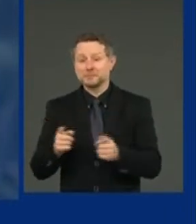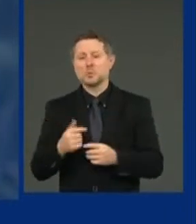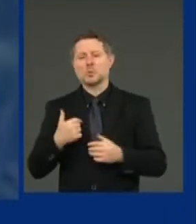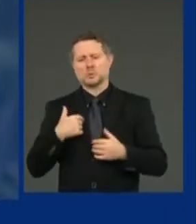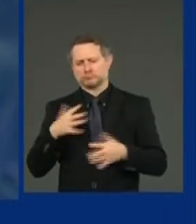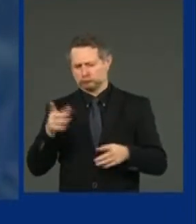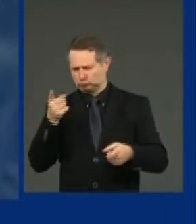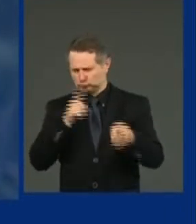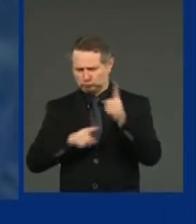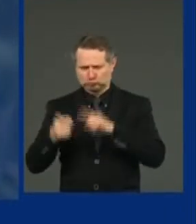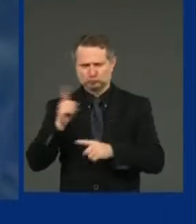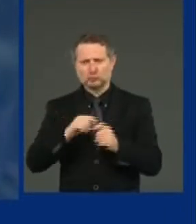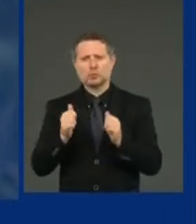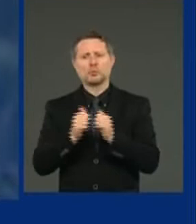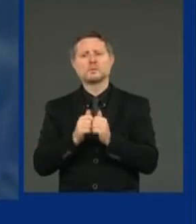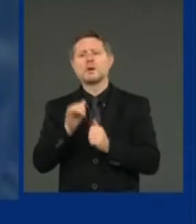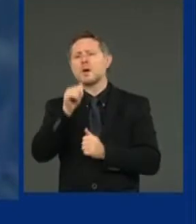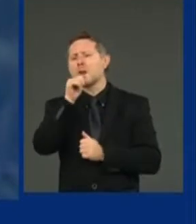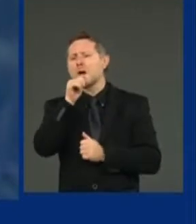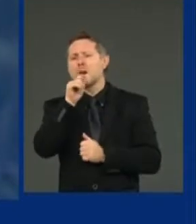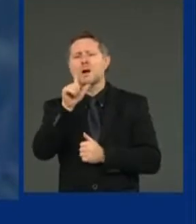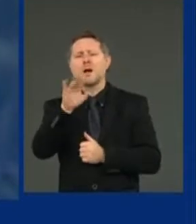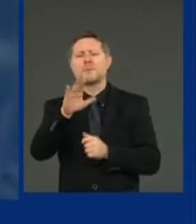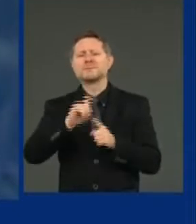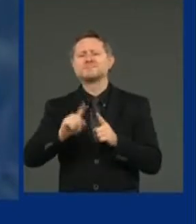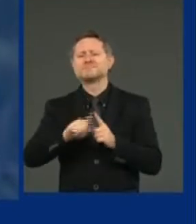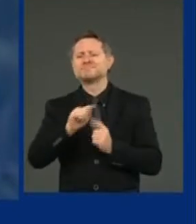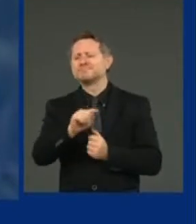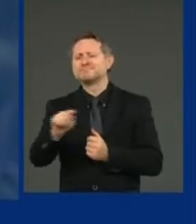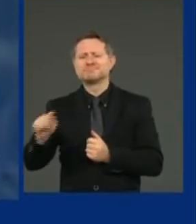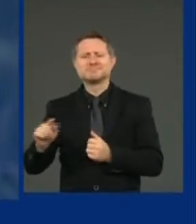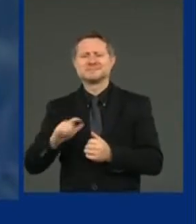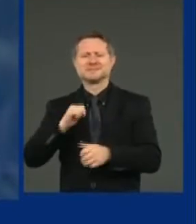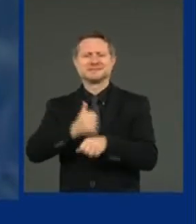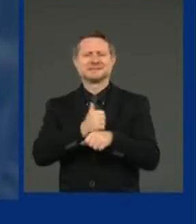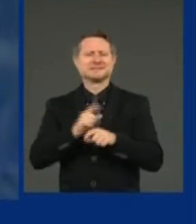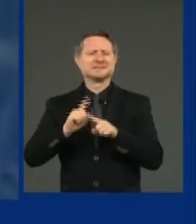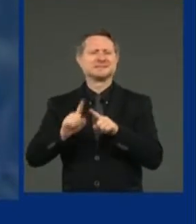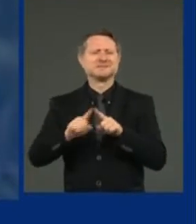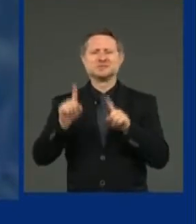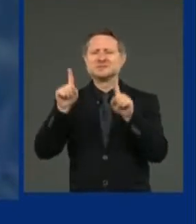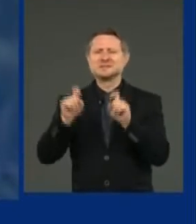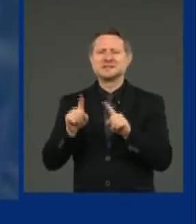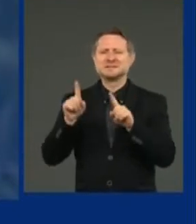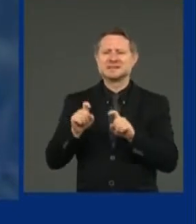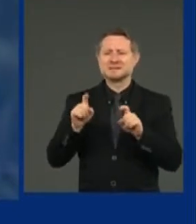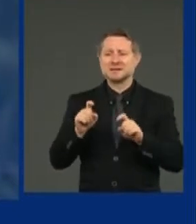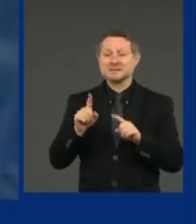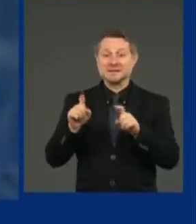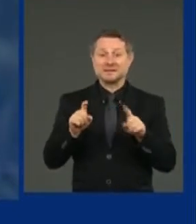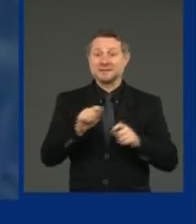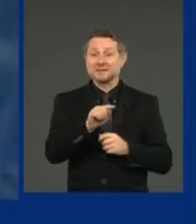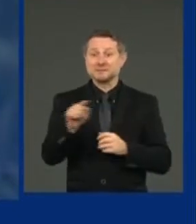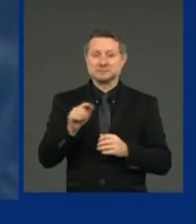NOW, TO HELP NURSING HOMES DO THIS, WE HAVE WORKED WITH ALL OF THE PRIVATE LABS, IDENTIFIED A